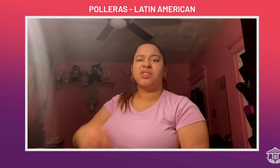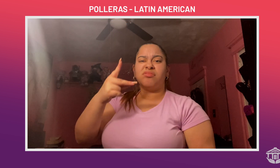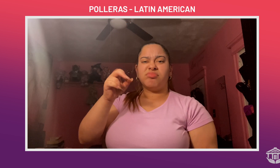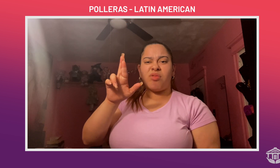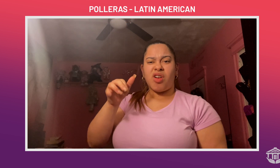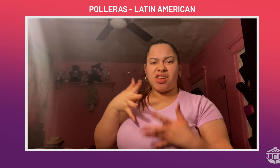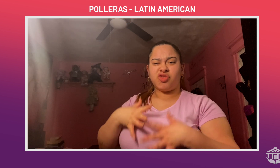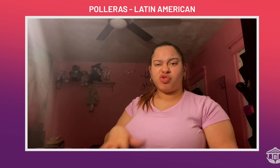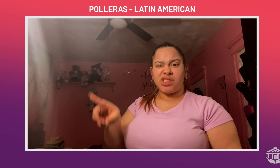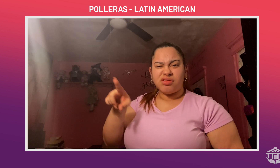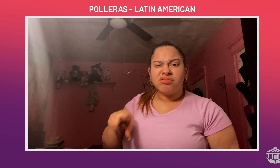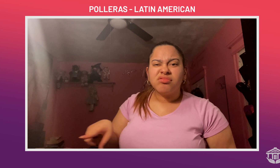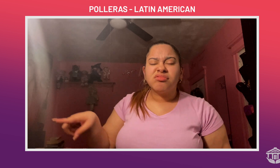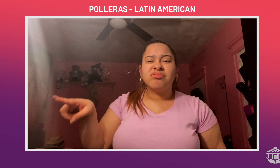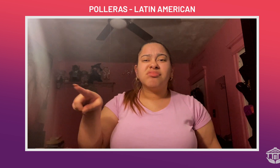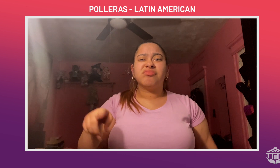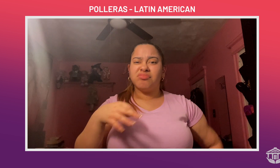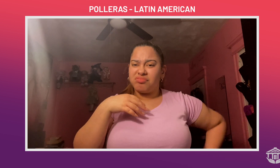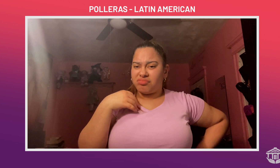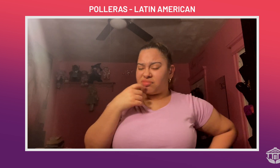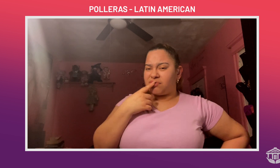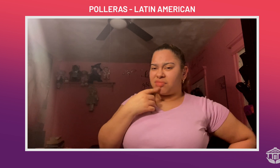Now polleras aren’t something you see everyday,